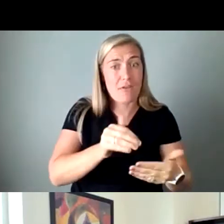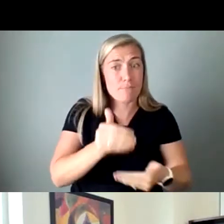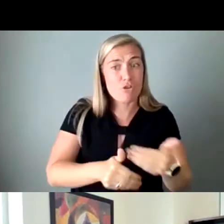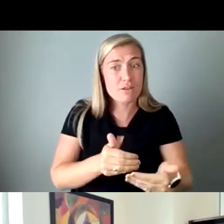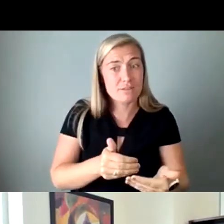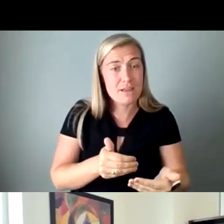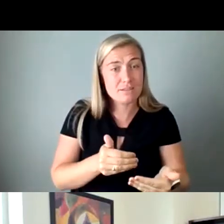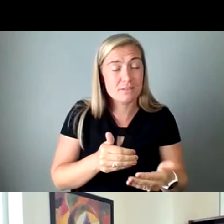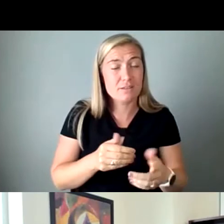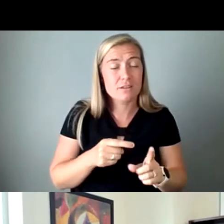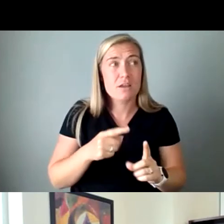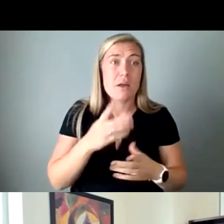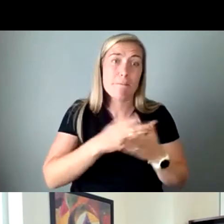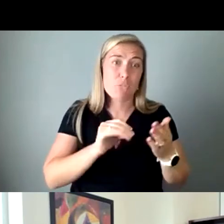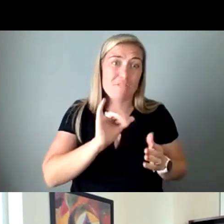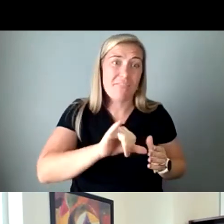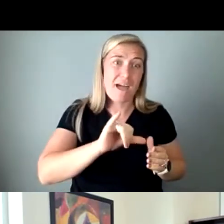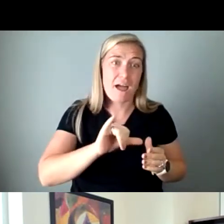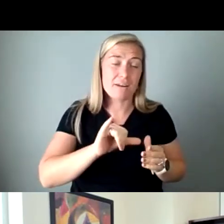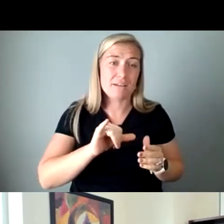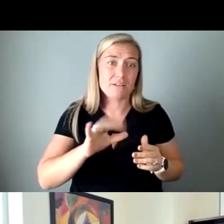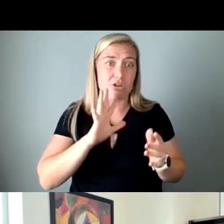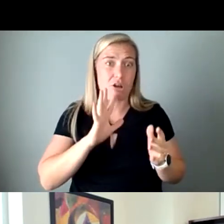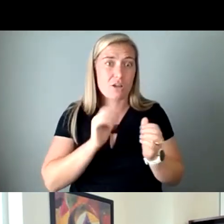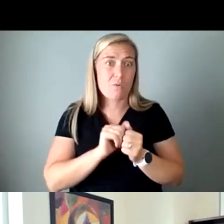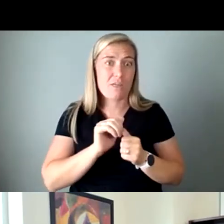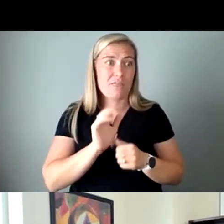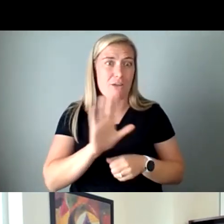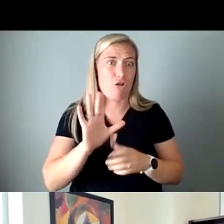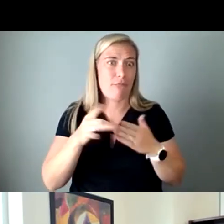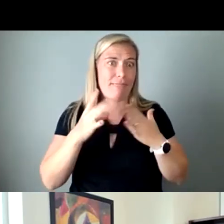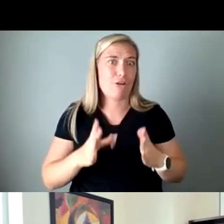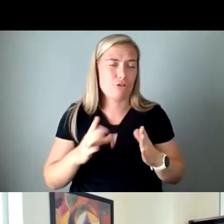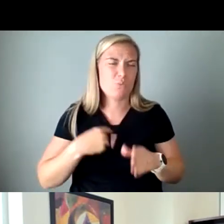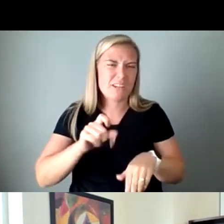part of that is talking with with their leaders. So we have to have time to have that communication.